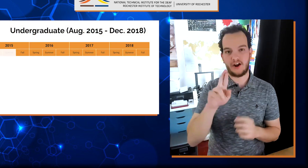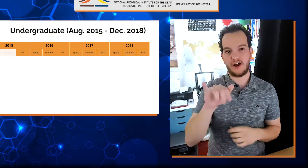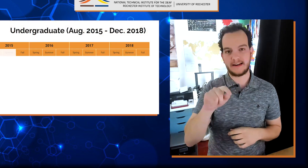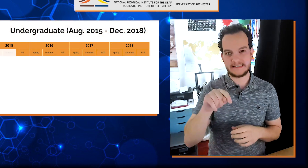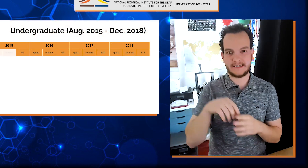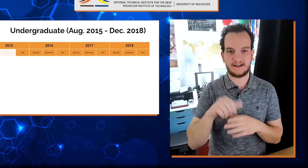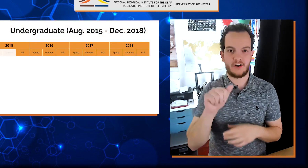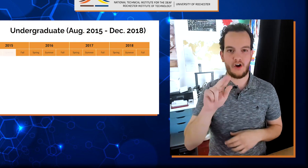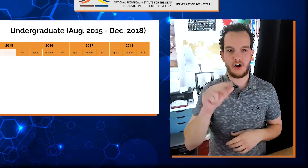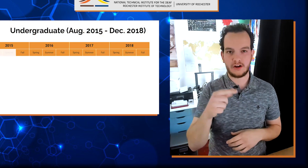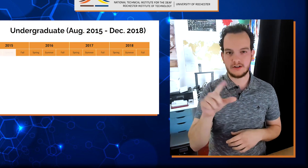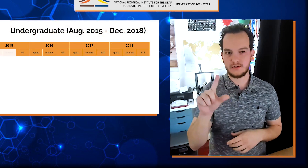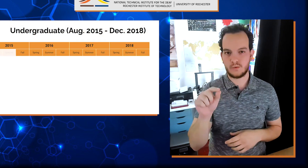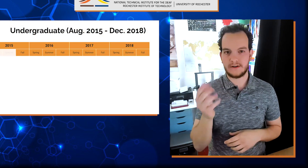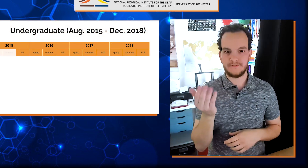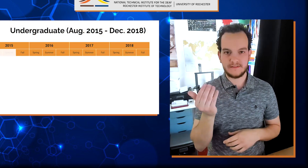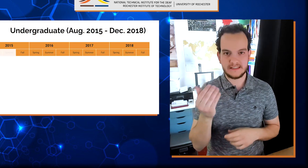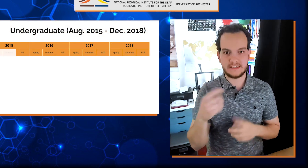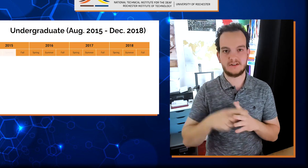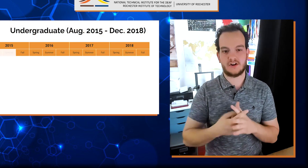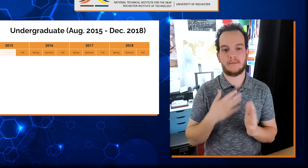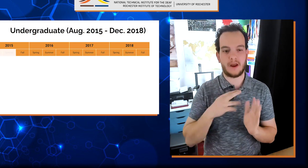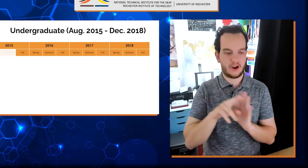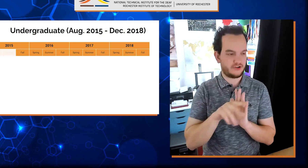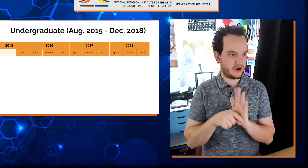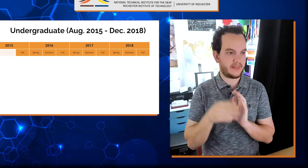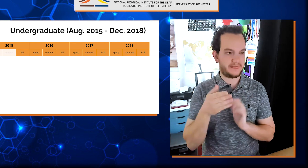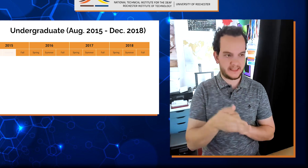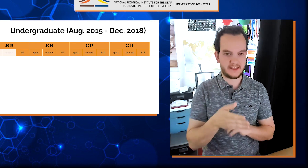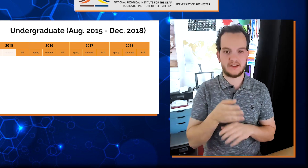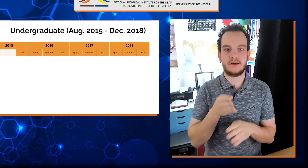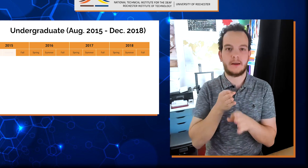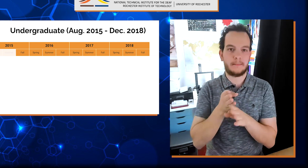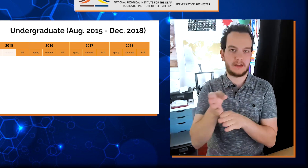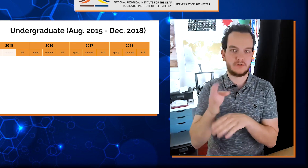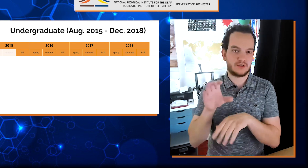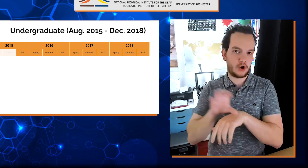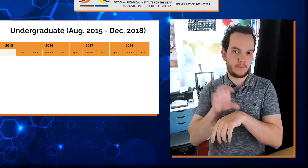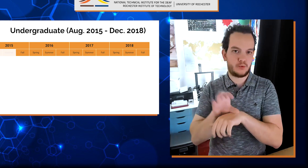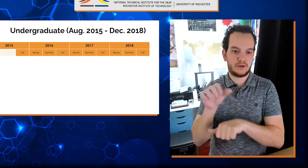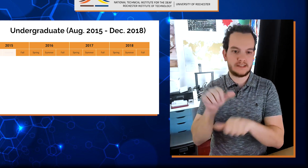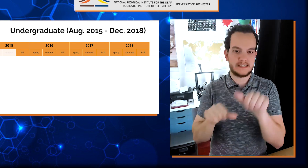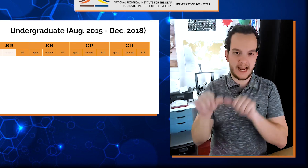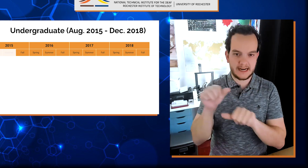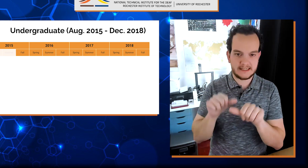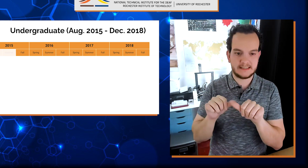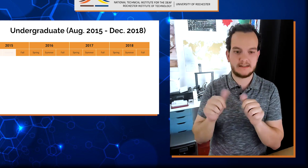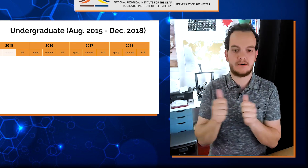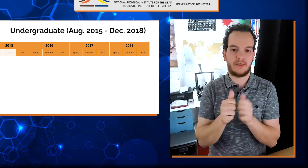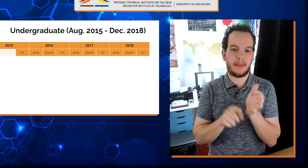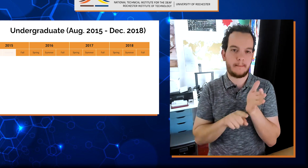I started RIT in August of 2015 for my undergrad for computer science.